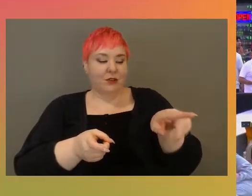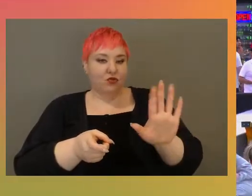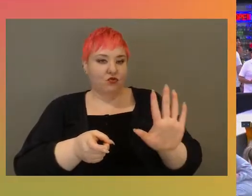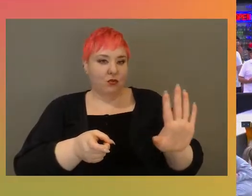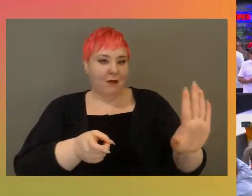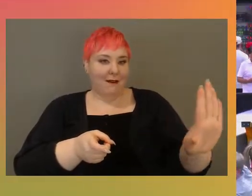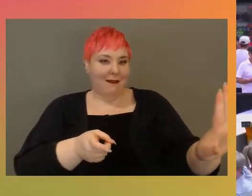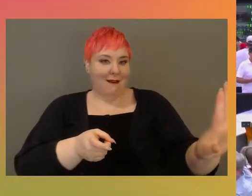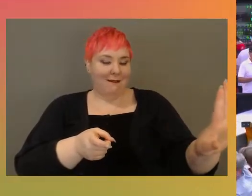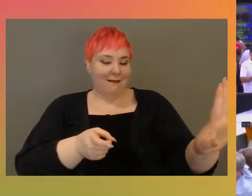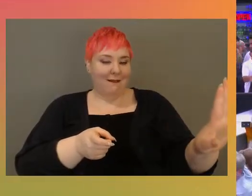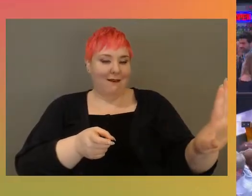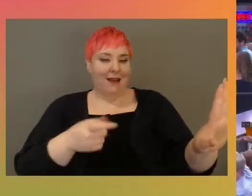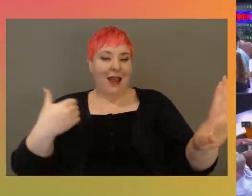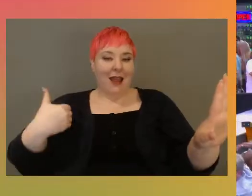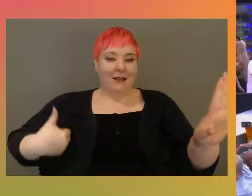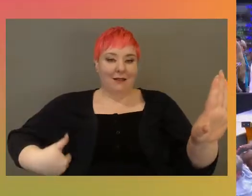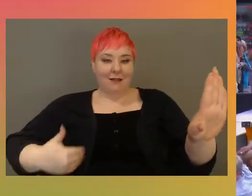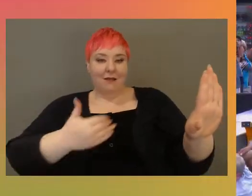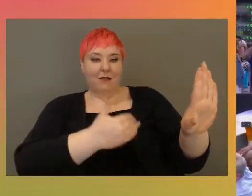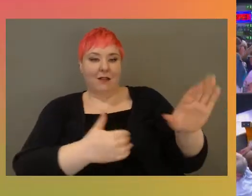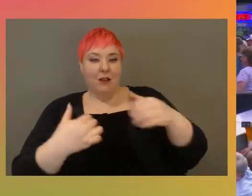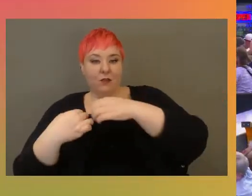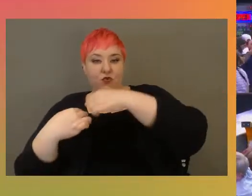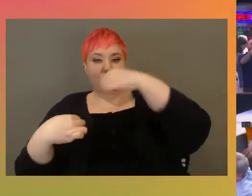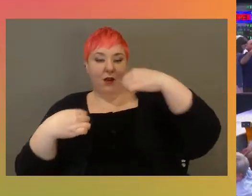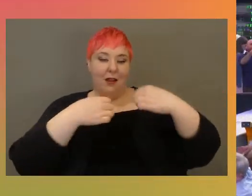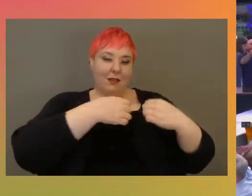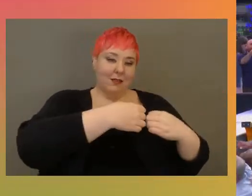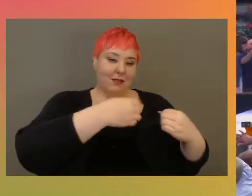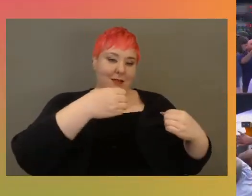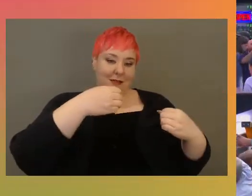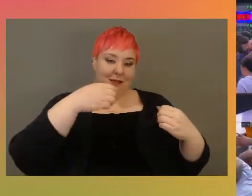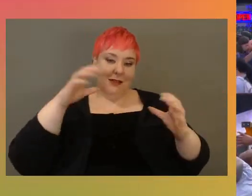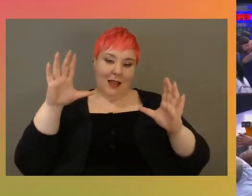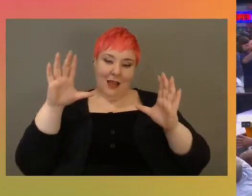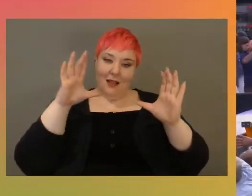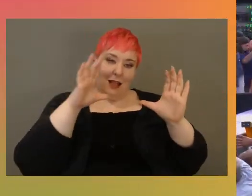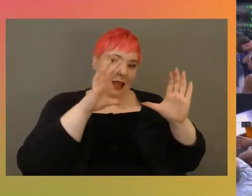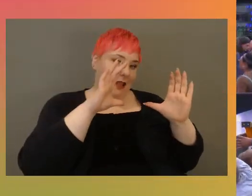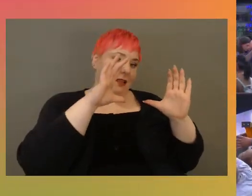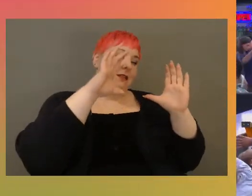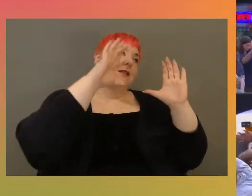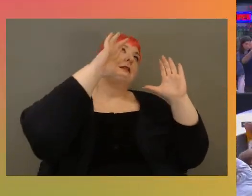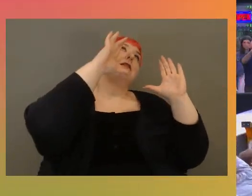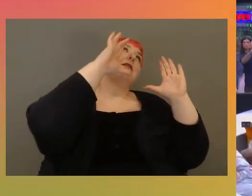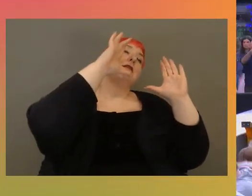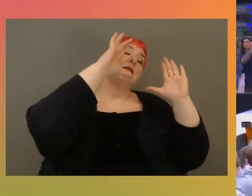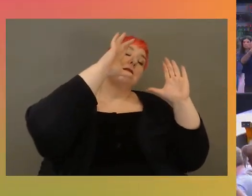BREATHING. NOW PUSH THE BAND NEED MORE TO THE GROUND, STRAIGHTEN THE STRAIGHT LEG MORE, AND LENGTHEN